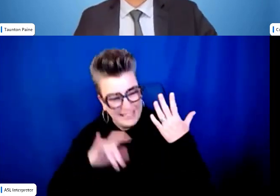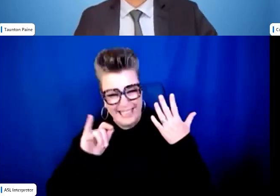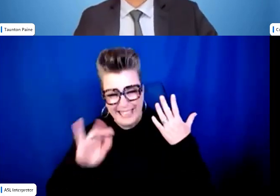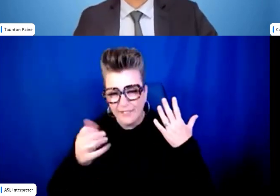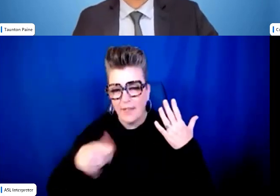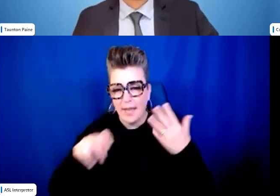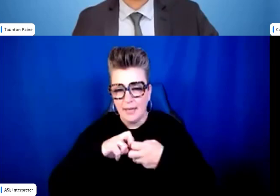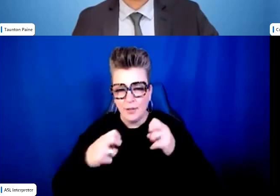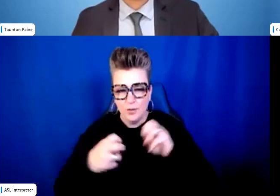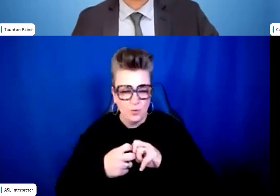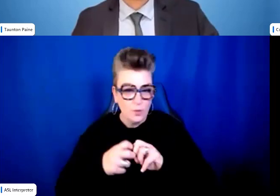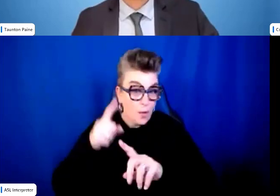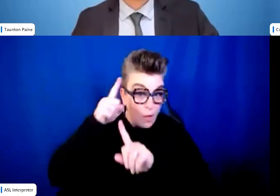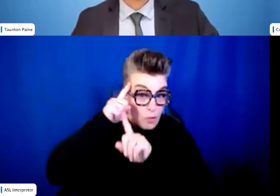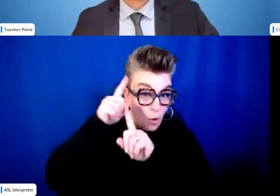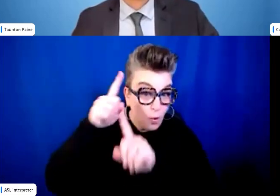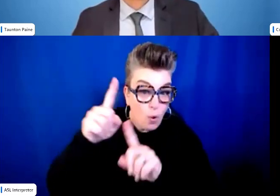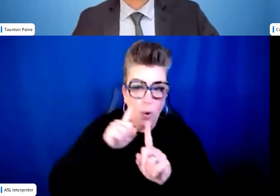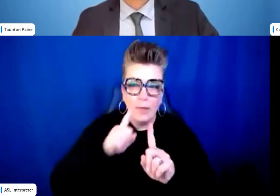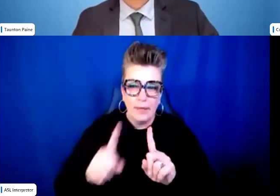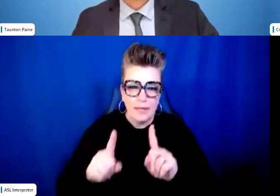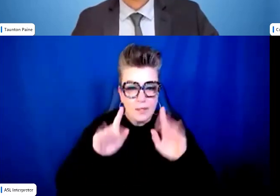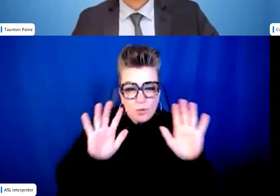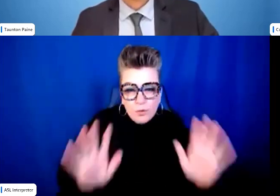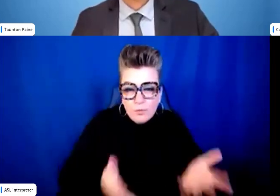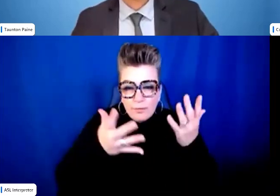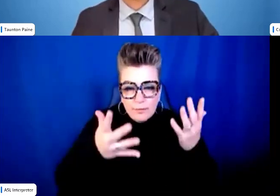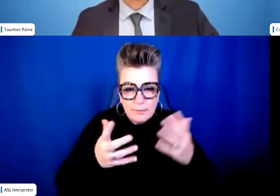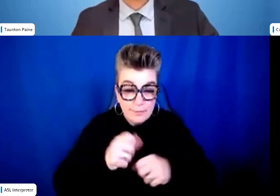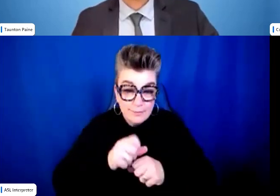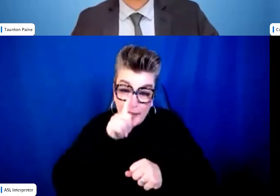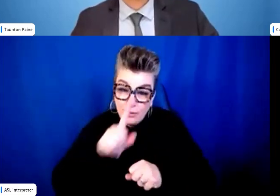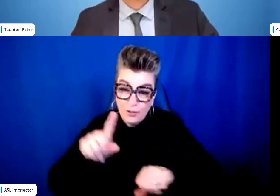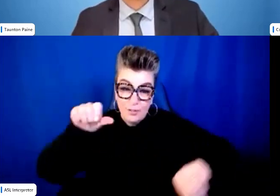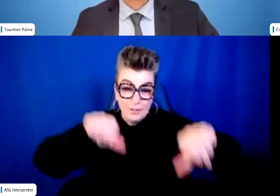The goal is to make sure that scientific data are useful,